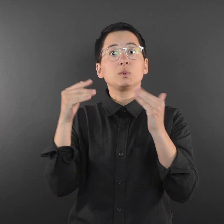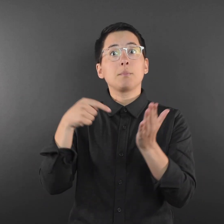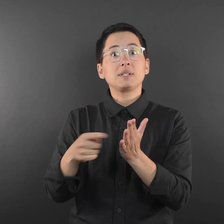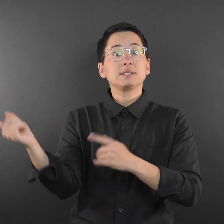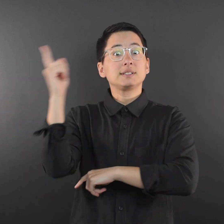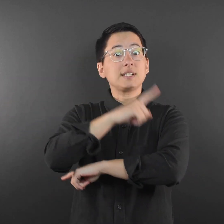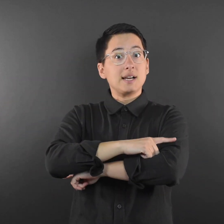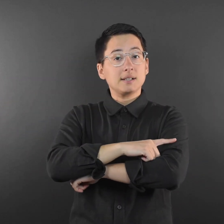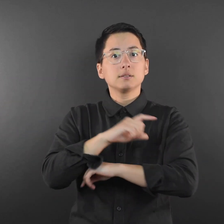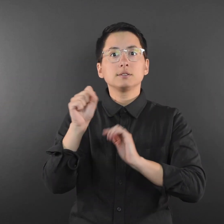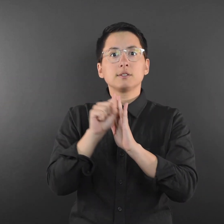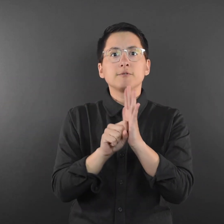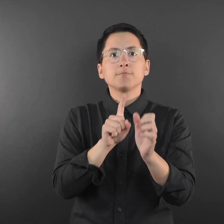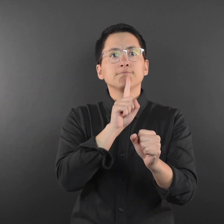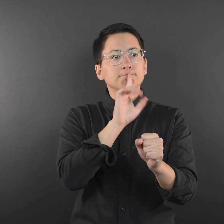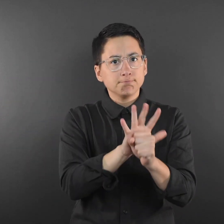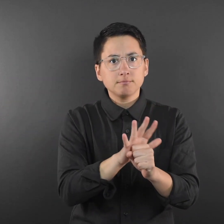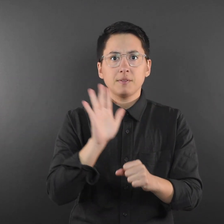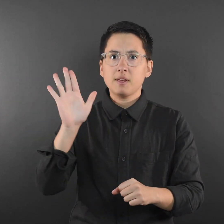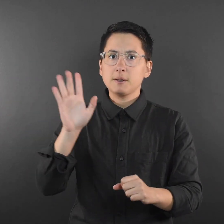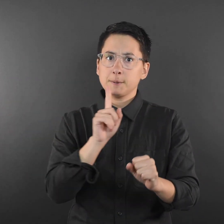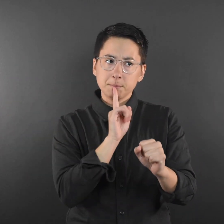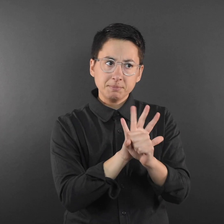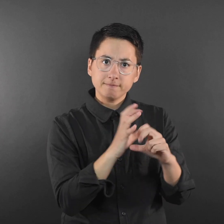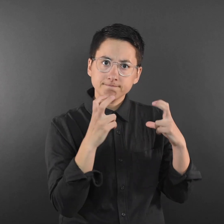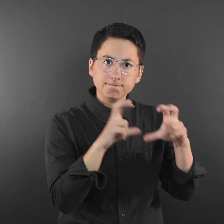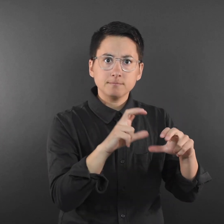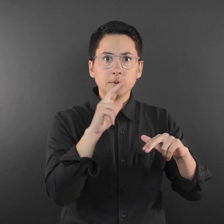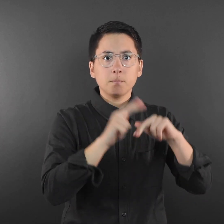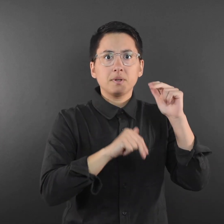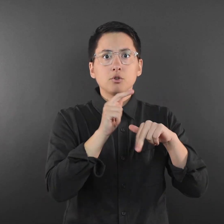On Equal Pay Day the State reaffirms its commitment to building a rewarding